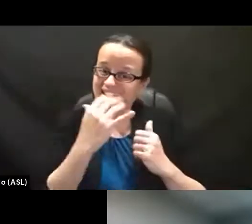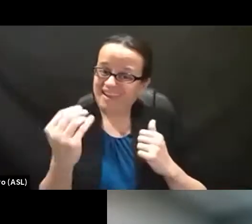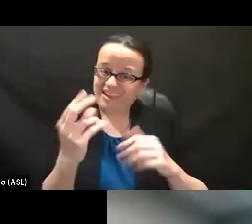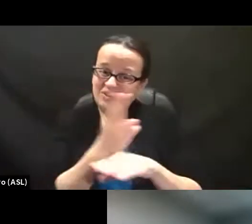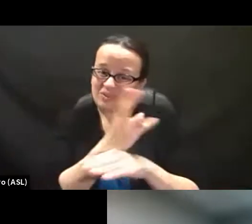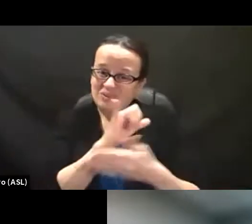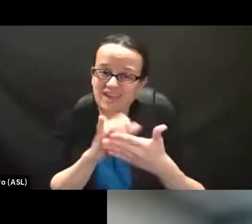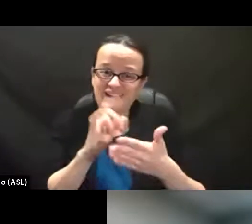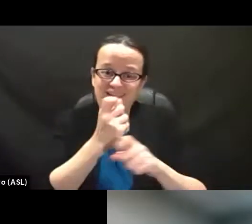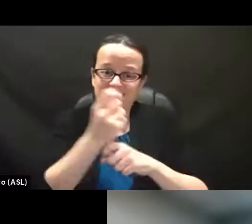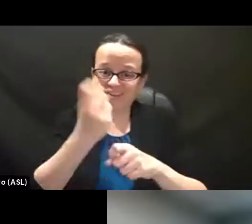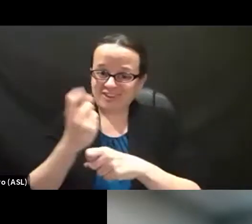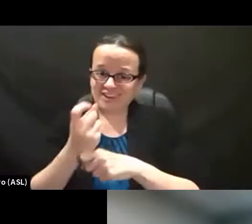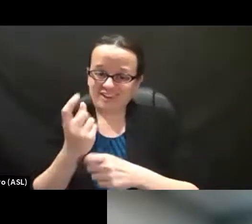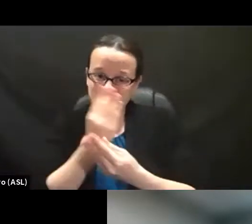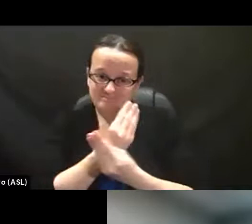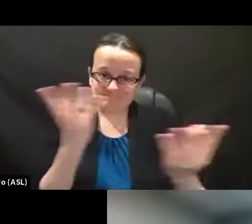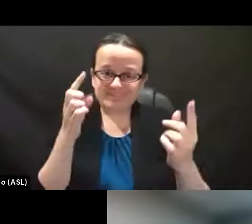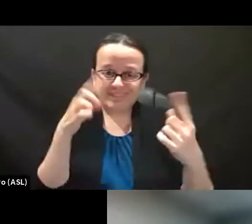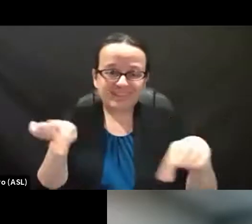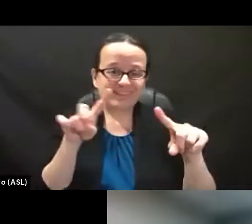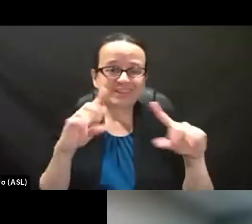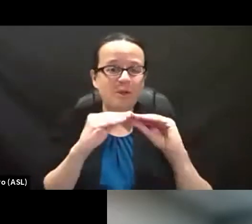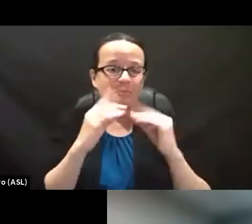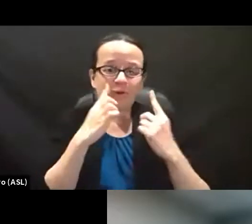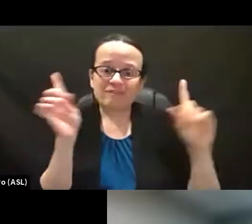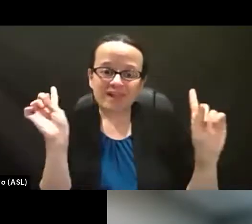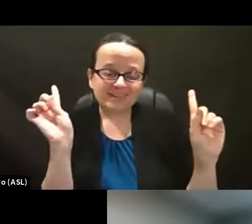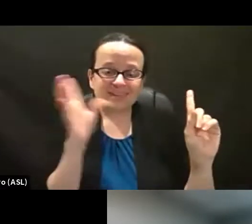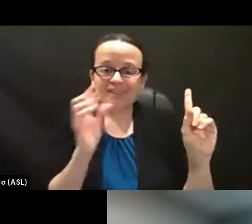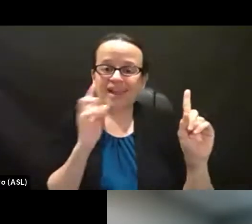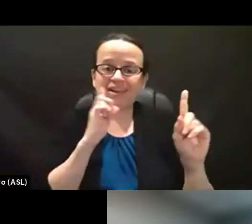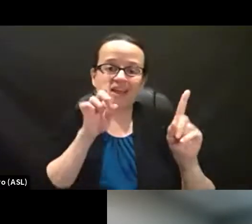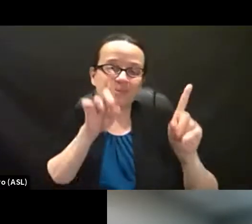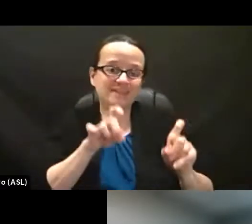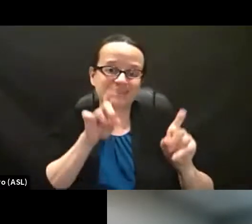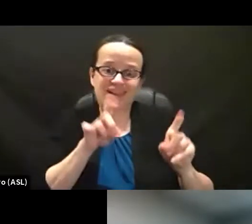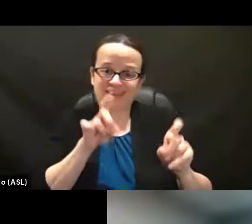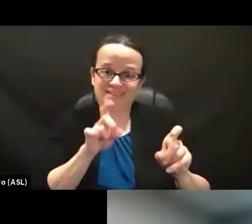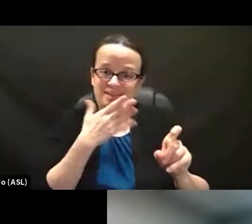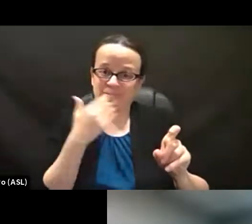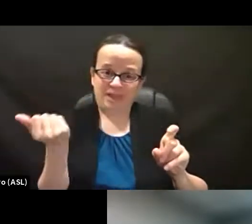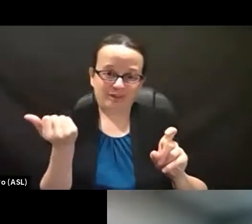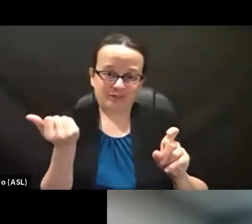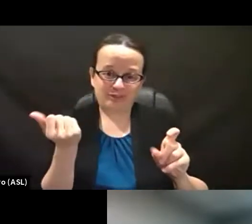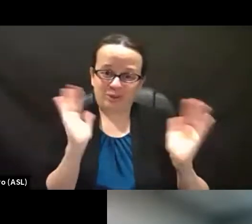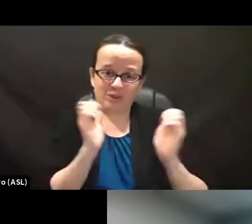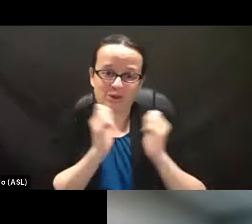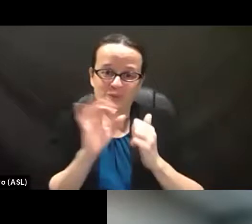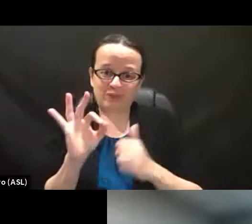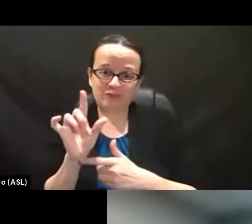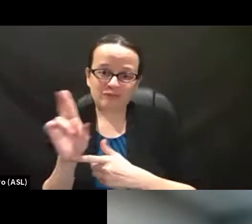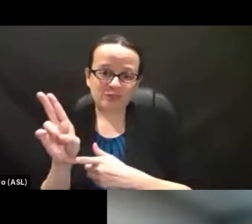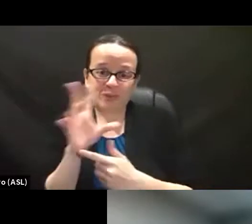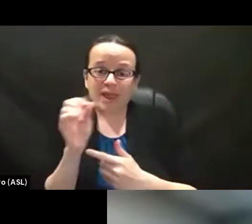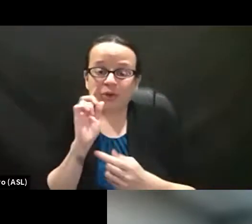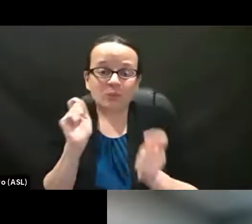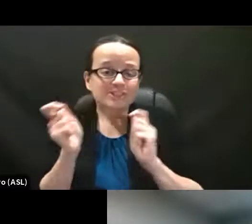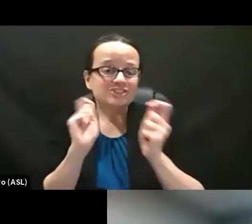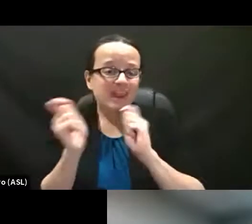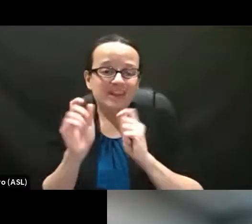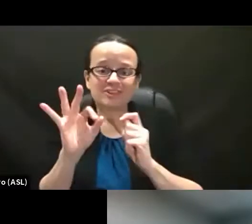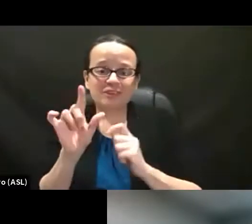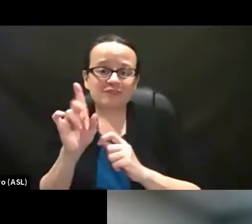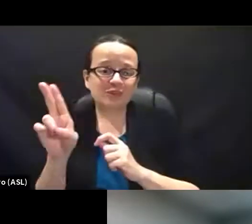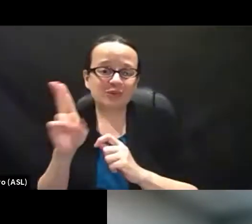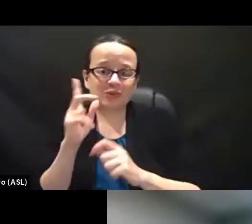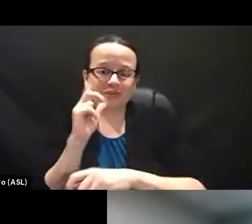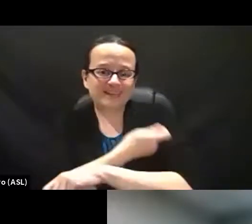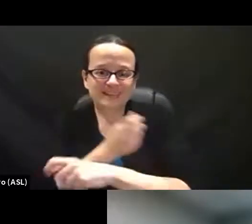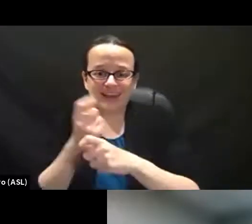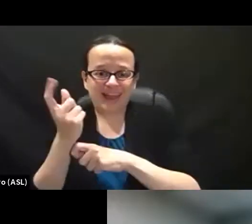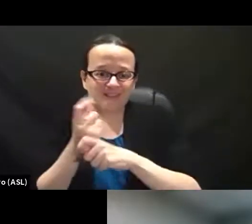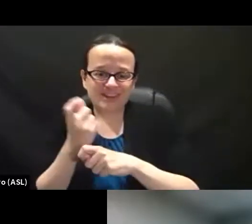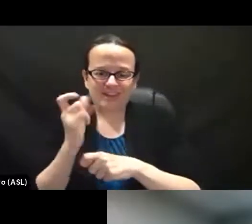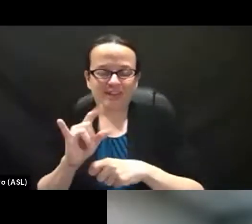Janice Hoffman (Pharm.D): So just to let you know these are much more effective and have been tested much better than the flu vaccine and we change the flu vaccine every year, so I think this is a real positive one.